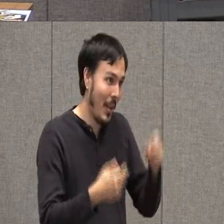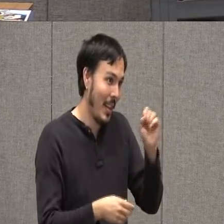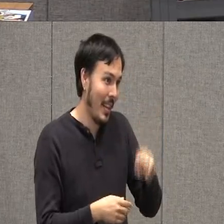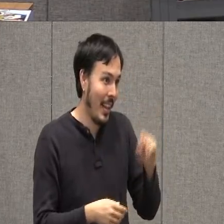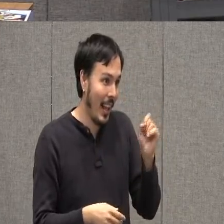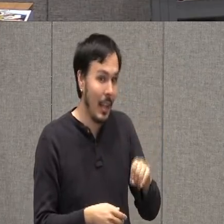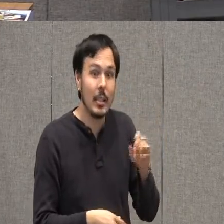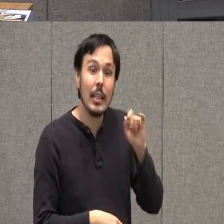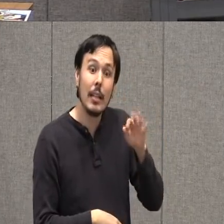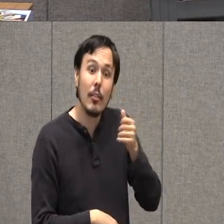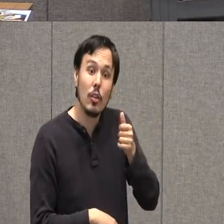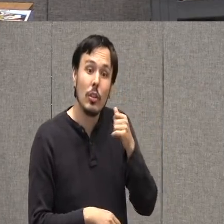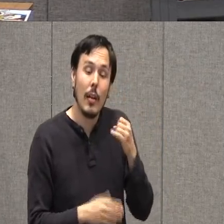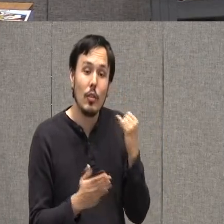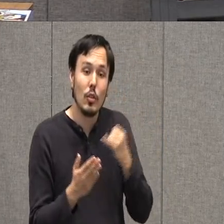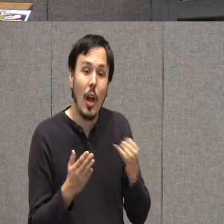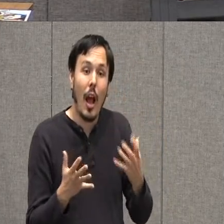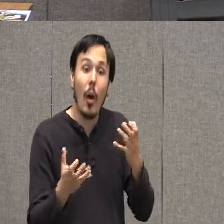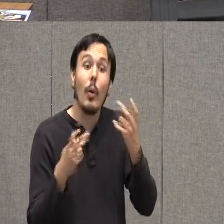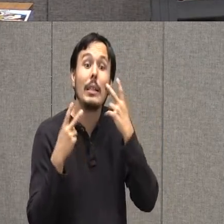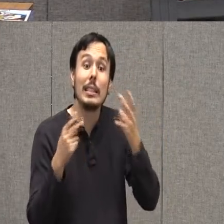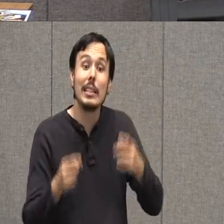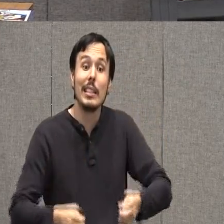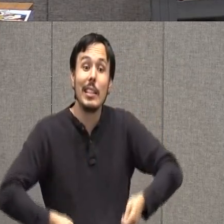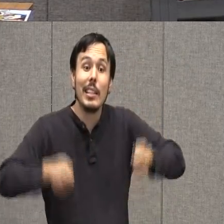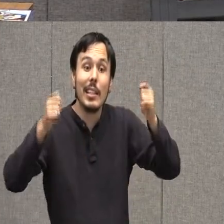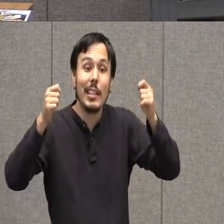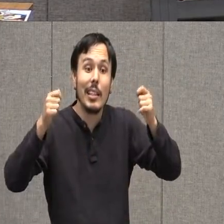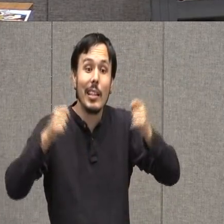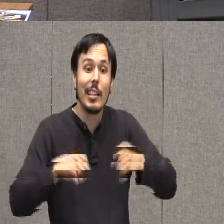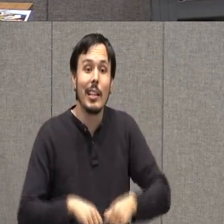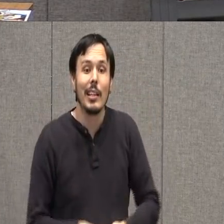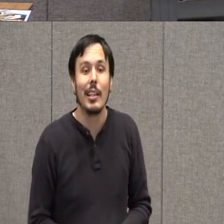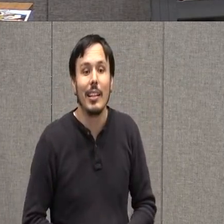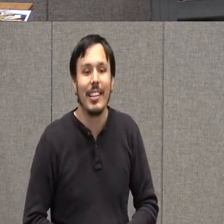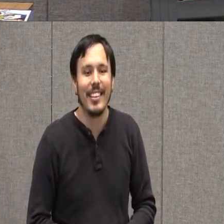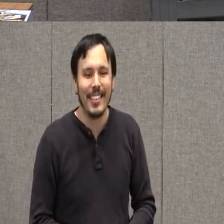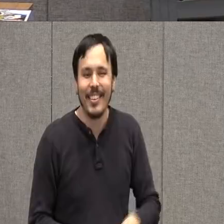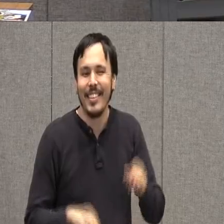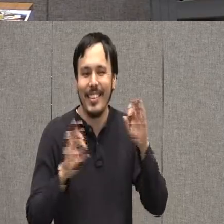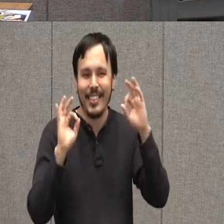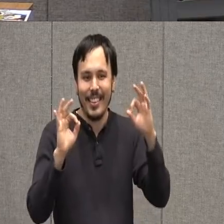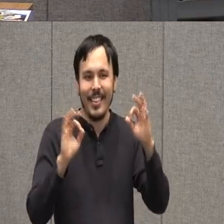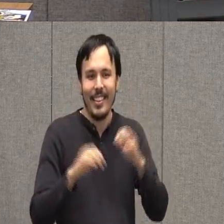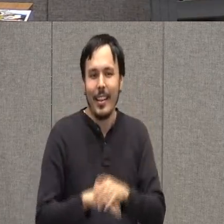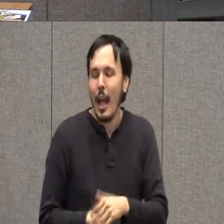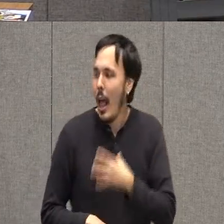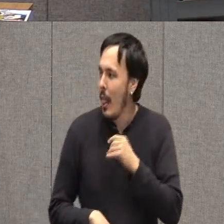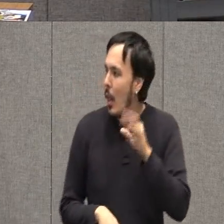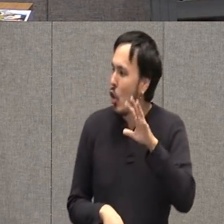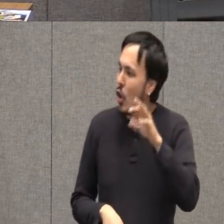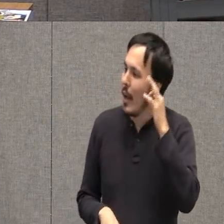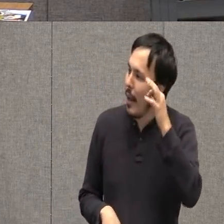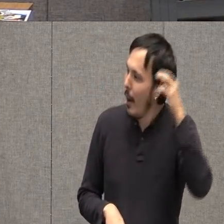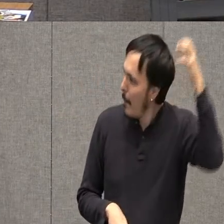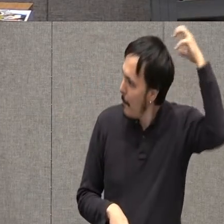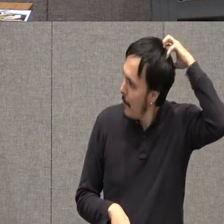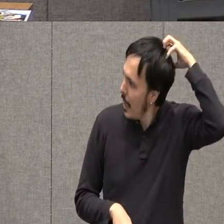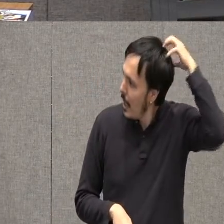Artists, if you're drawing, hold them up. I would love to see them! And I like her little bun ponytail. It sticks up. I have very short hair,